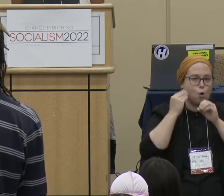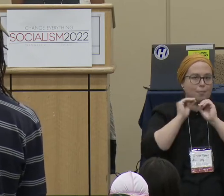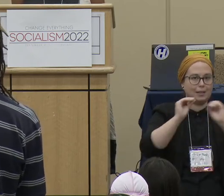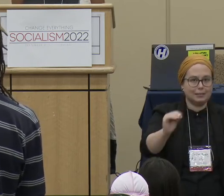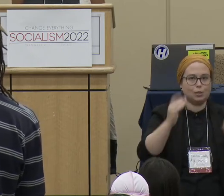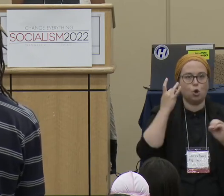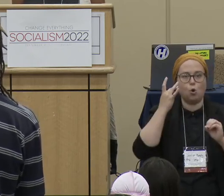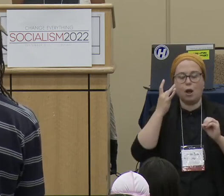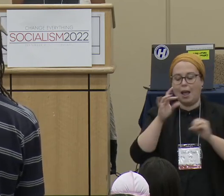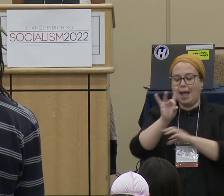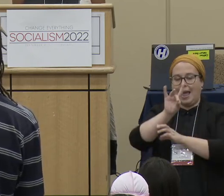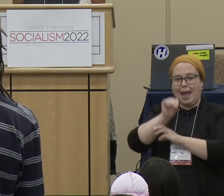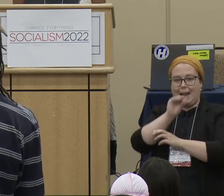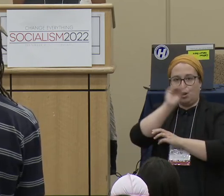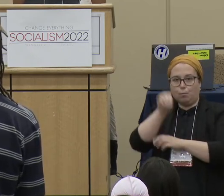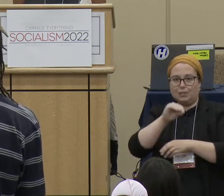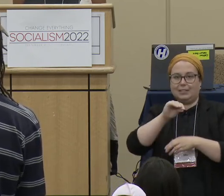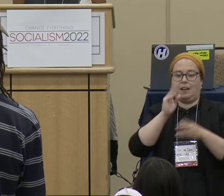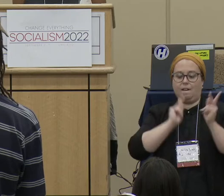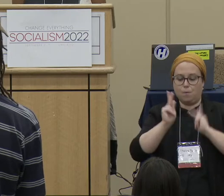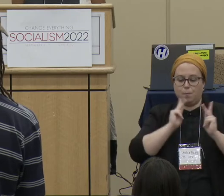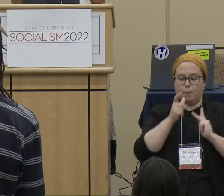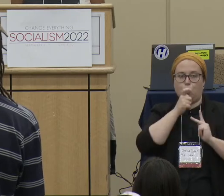organization in the state of New York working to end